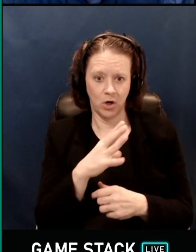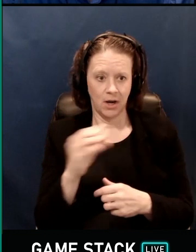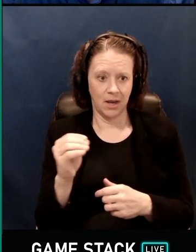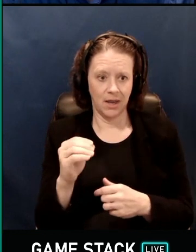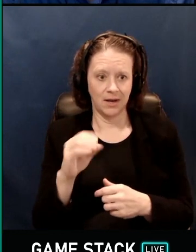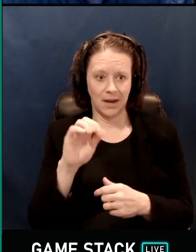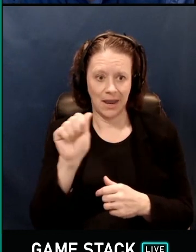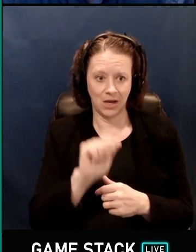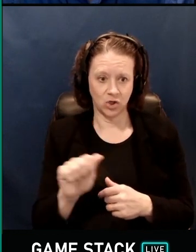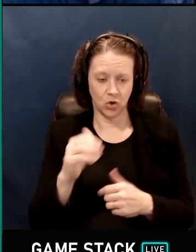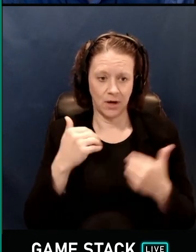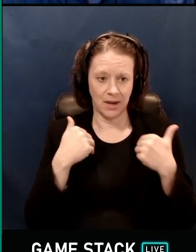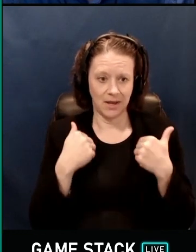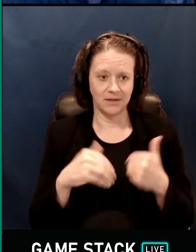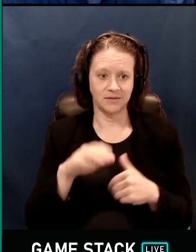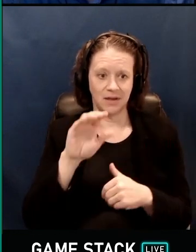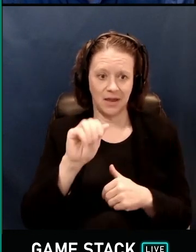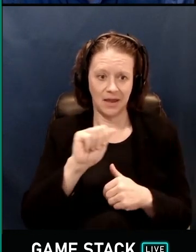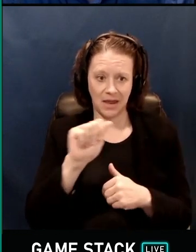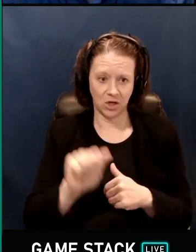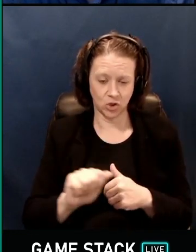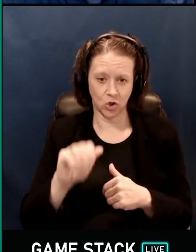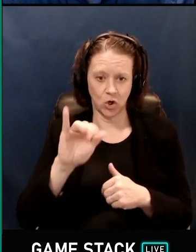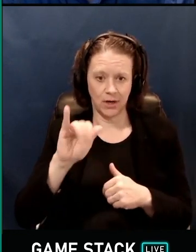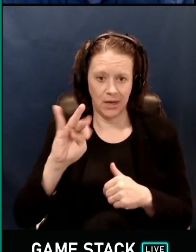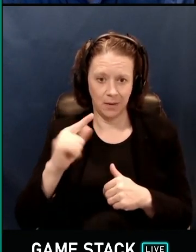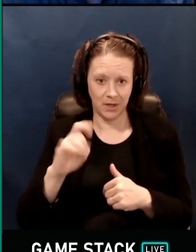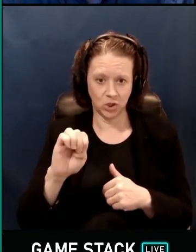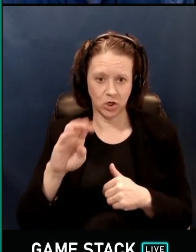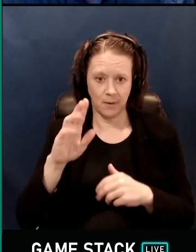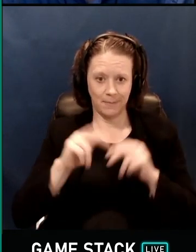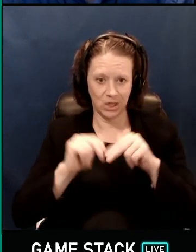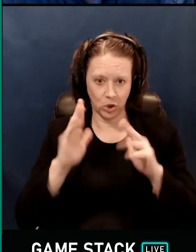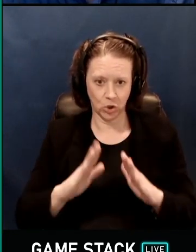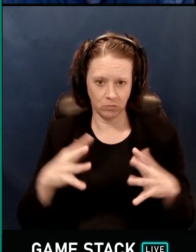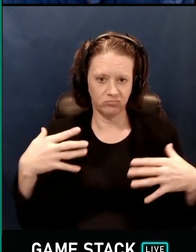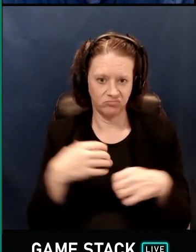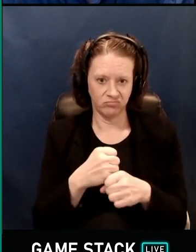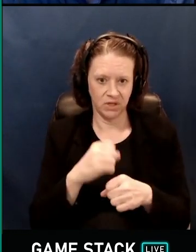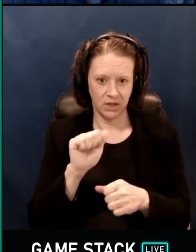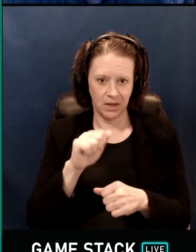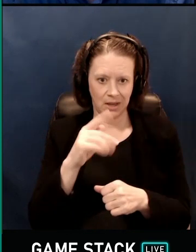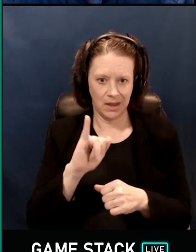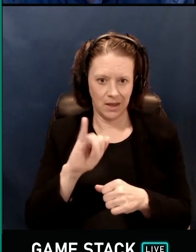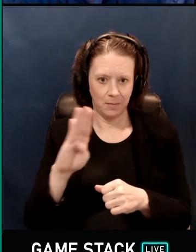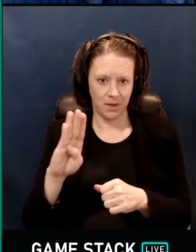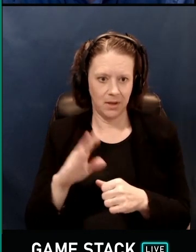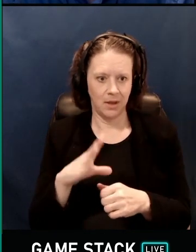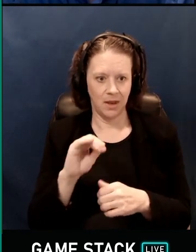in short. It's a managed service and internally using HashiCorp Packer.